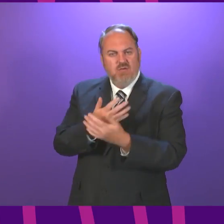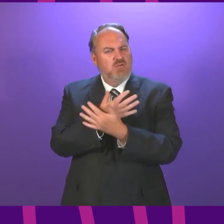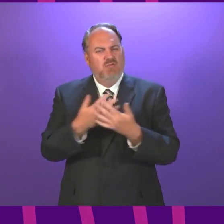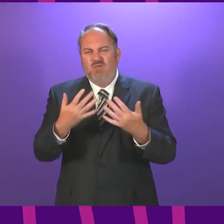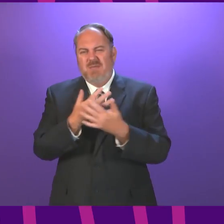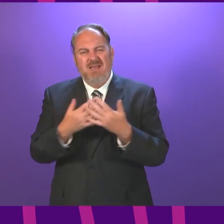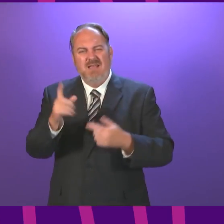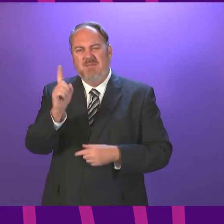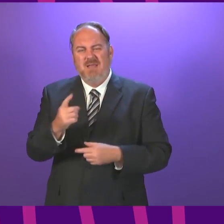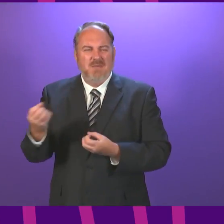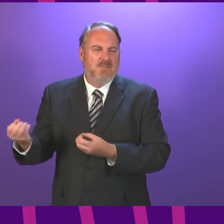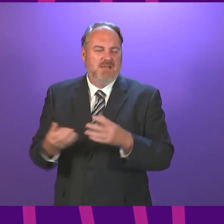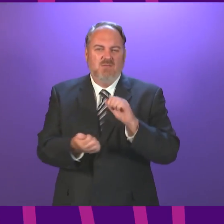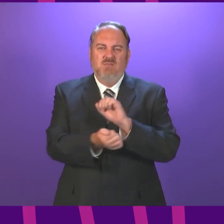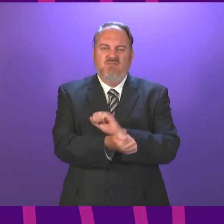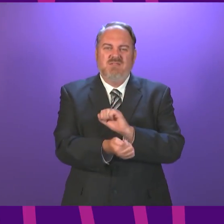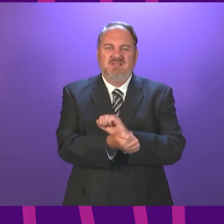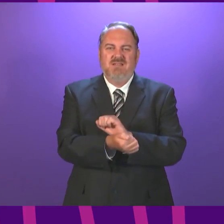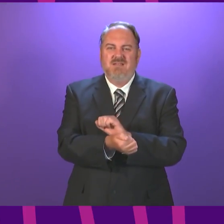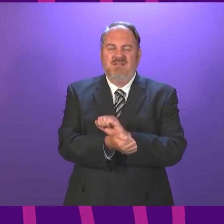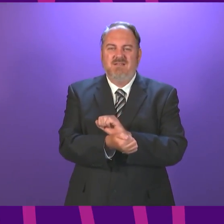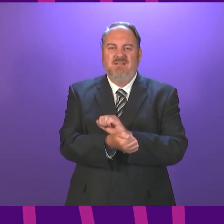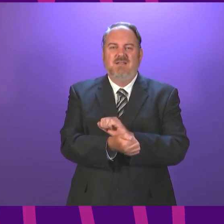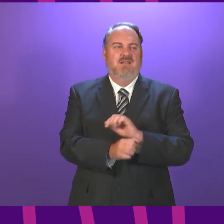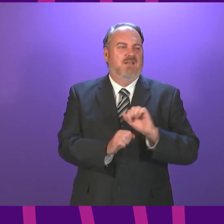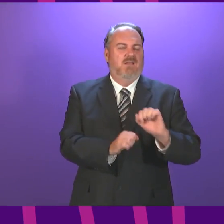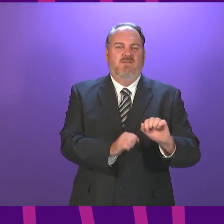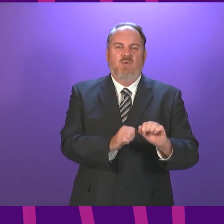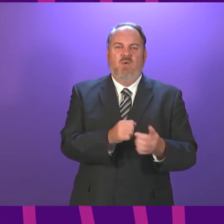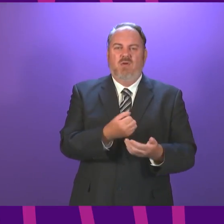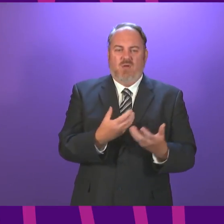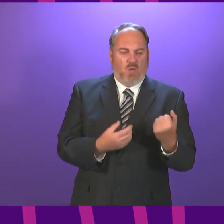in a decade, and the police say, rightly, that is pointless and damaging to lives.